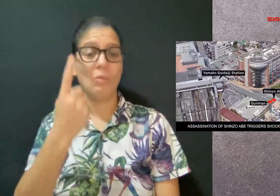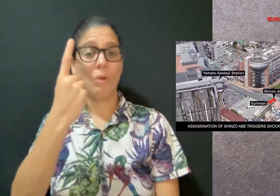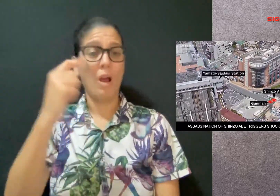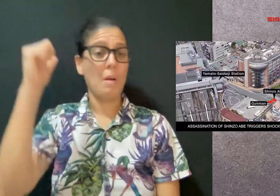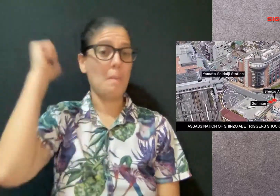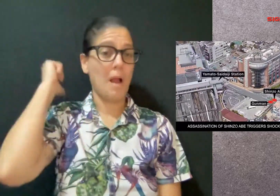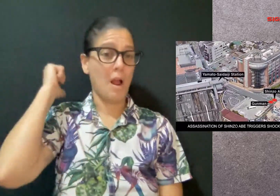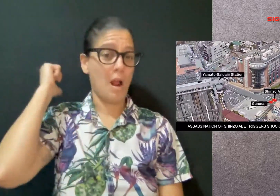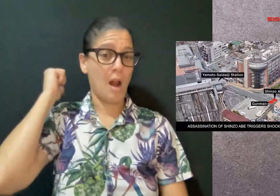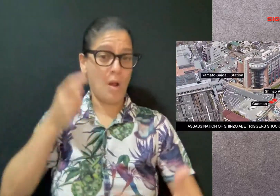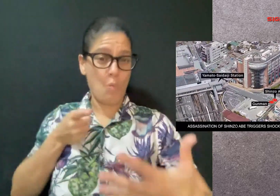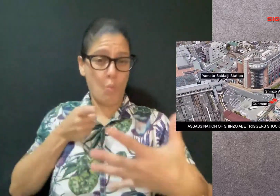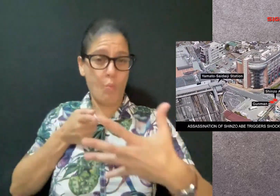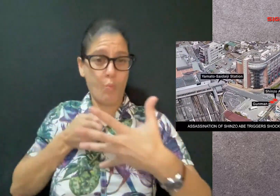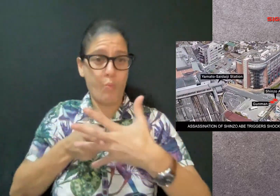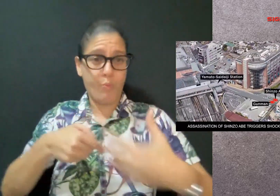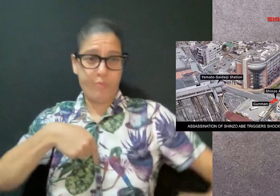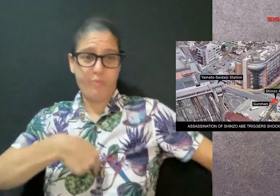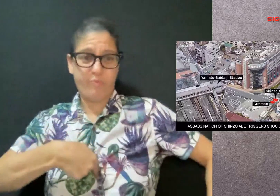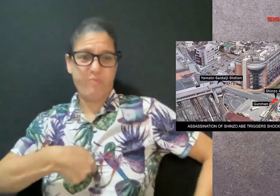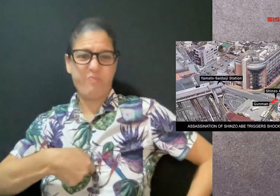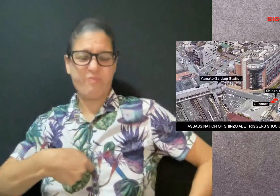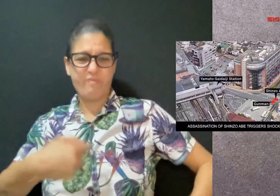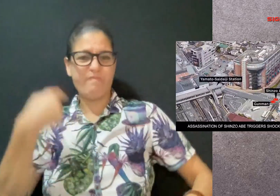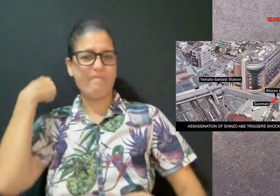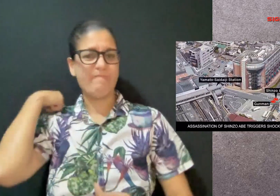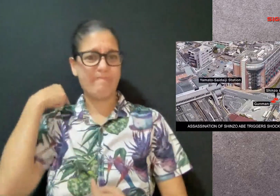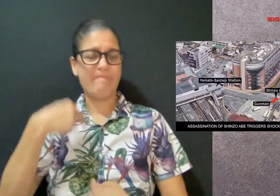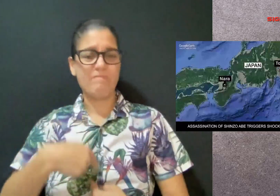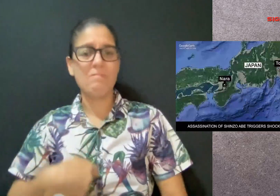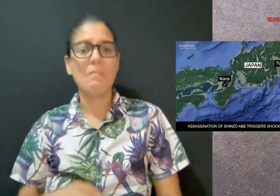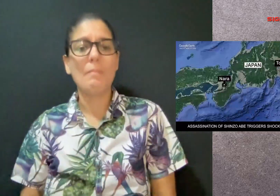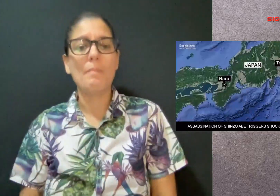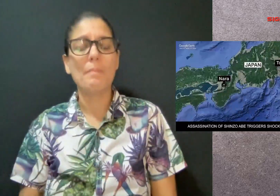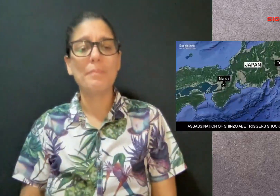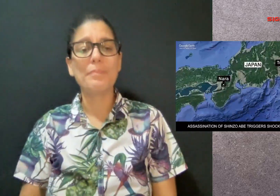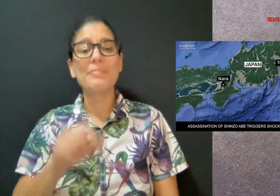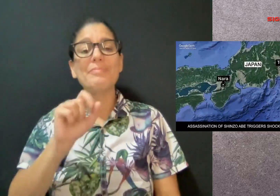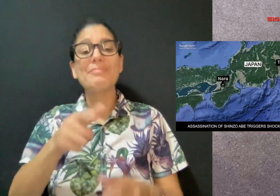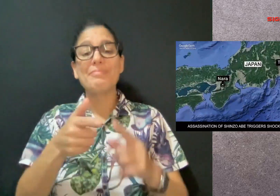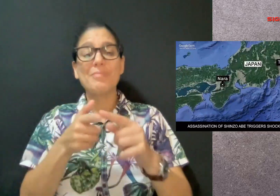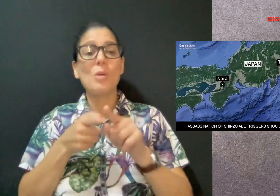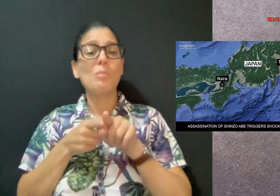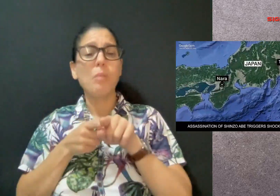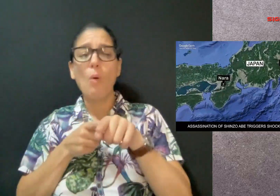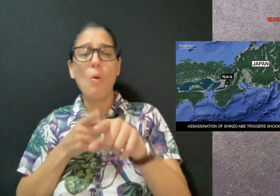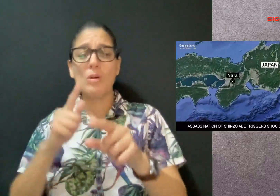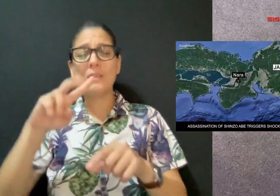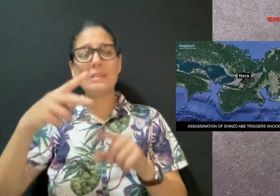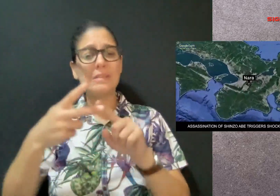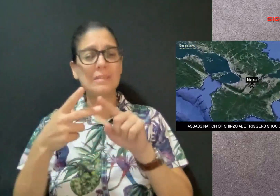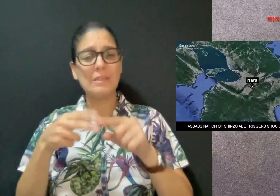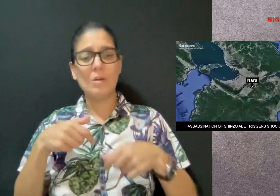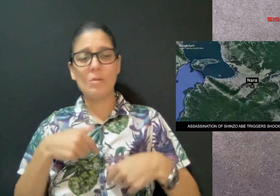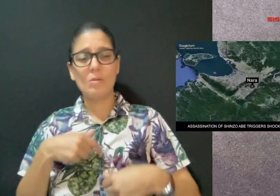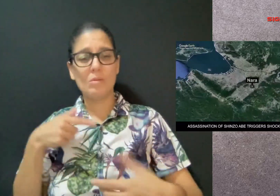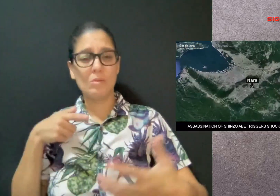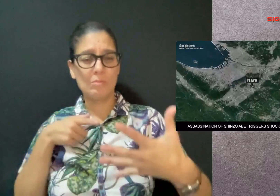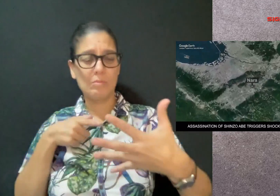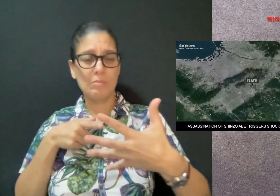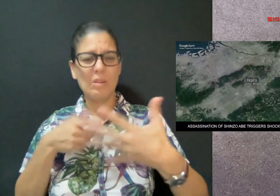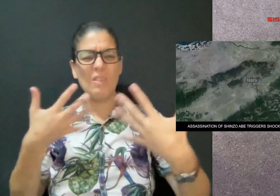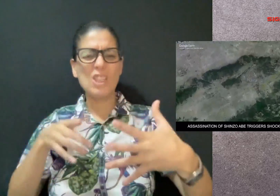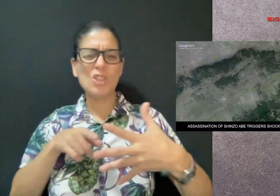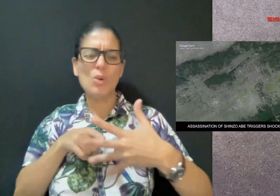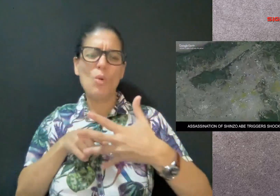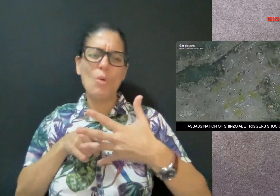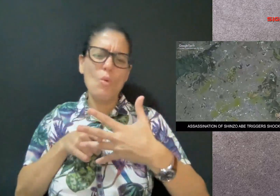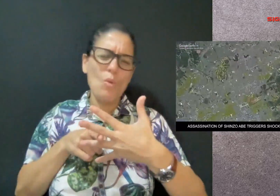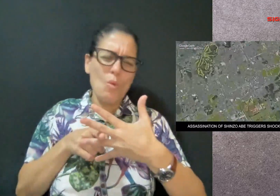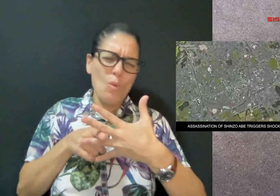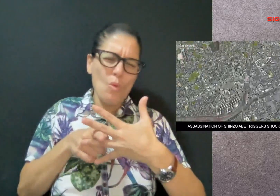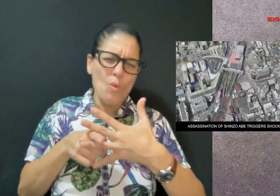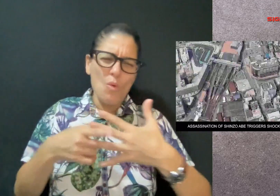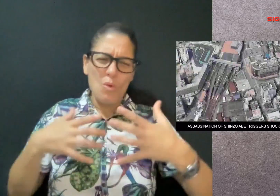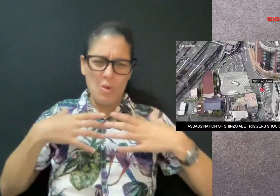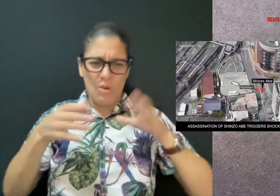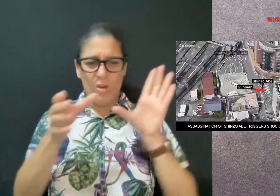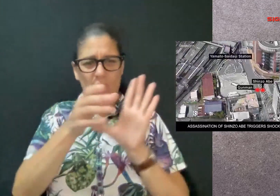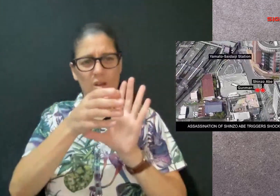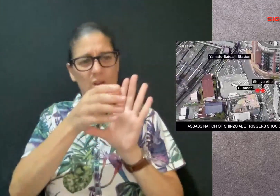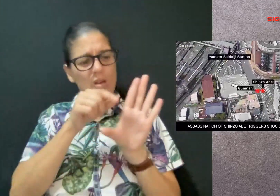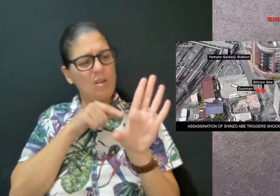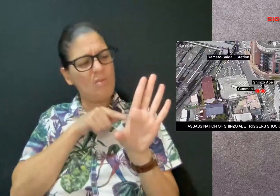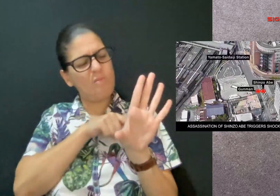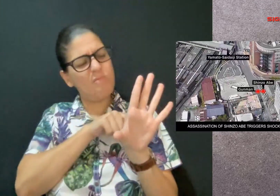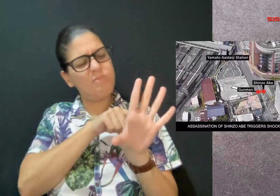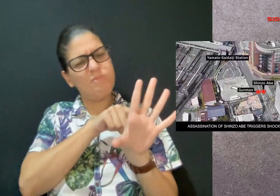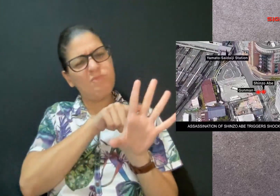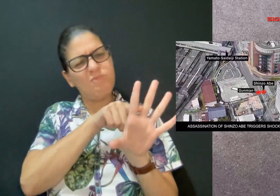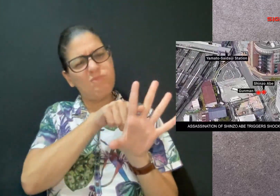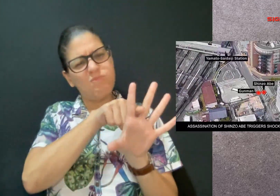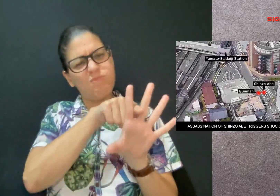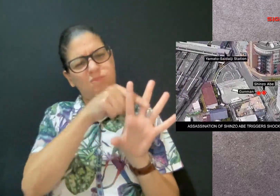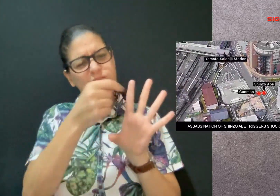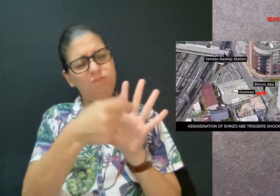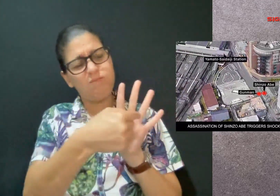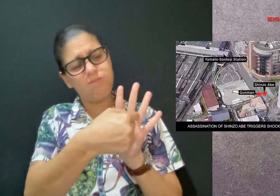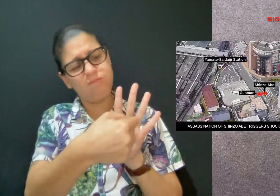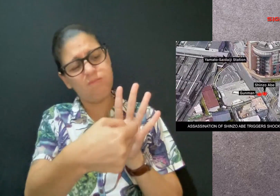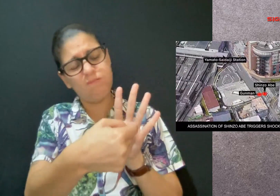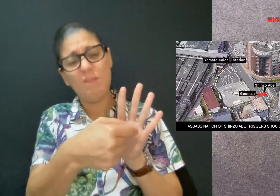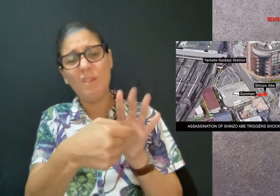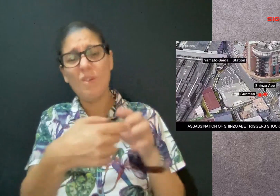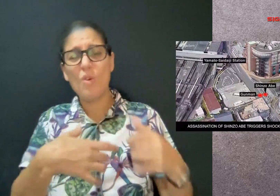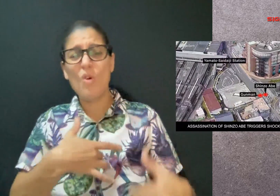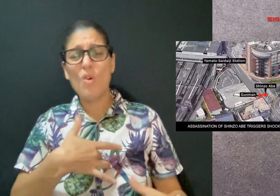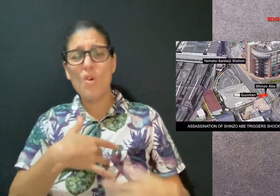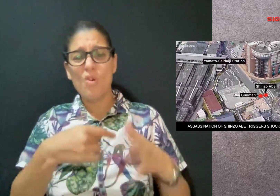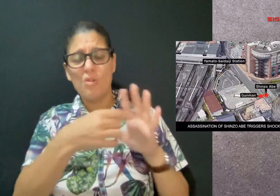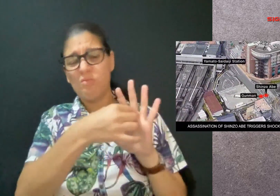one to the neck and the other through the back one bullet traveled deep enough to reach Abe's heart